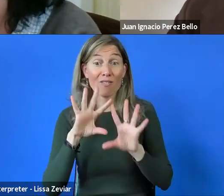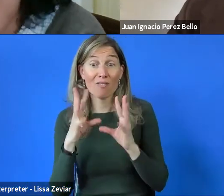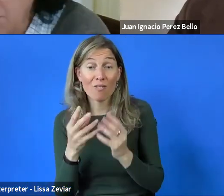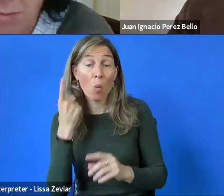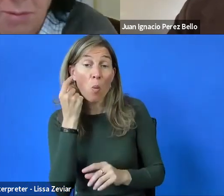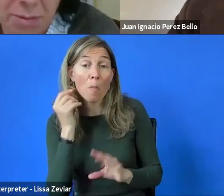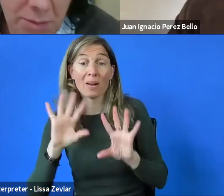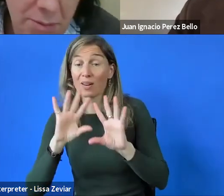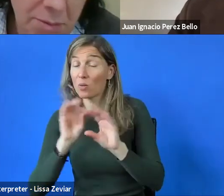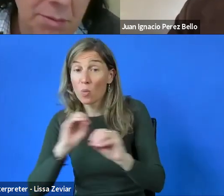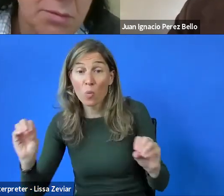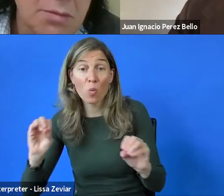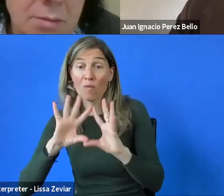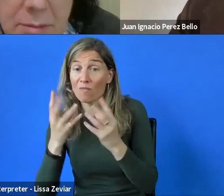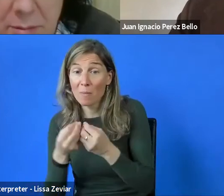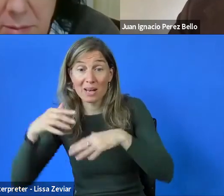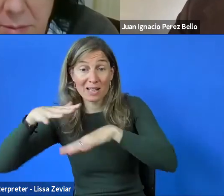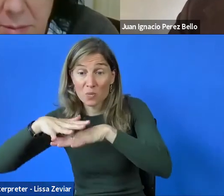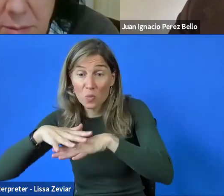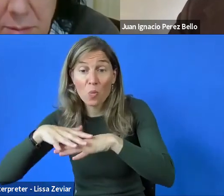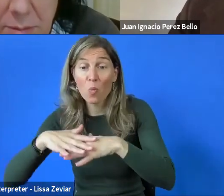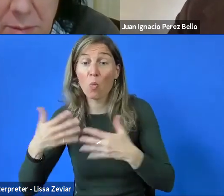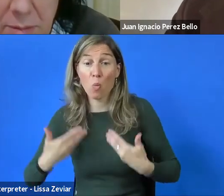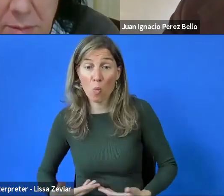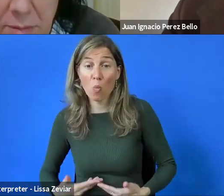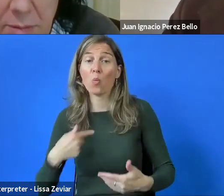as a woman with disabilities to be recognized under Article 6".